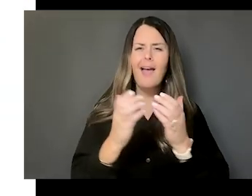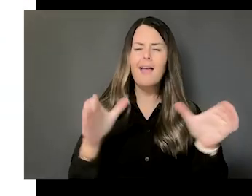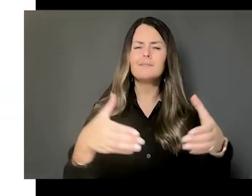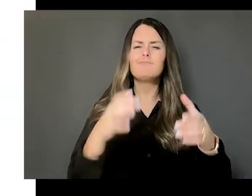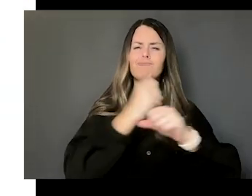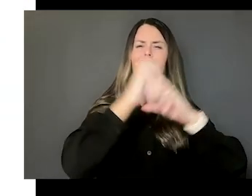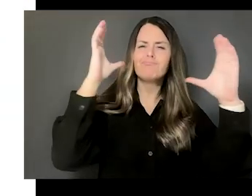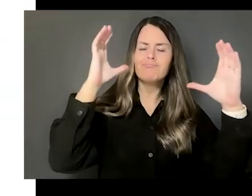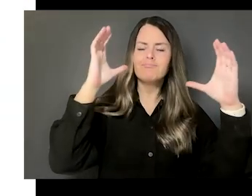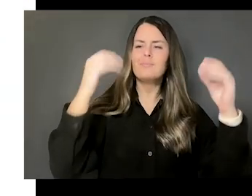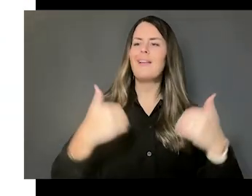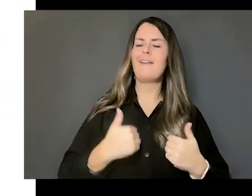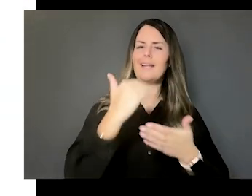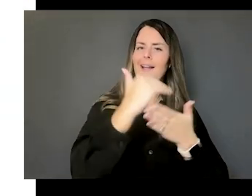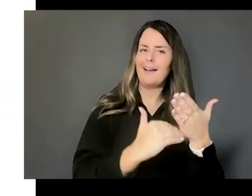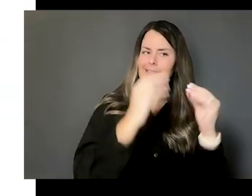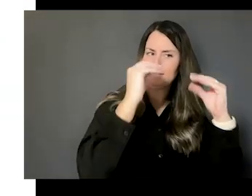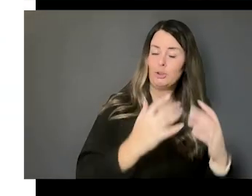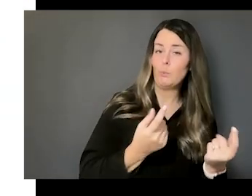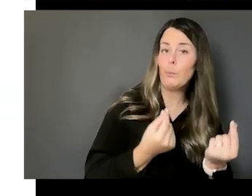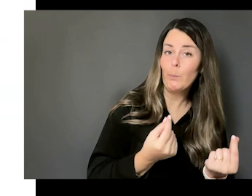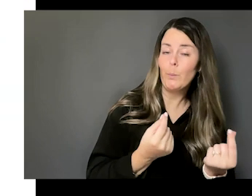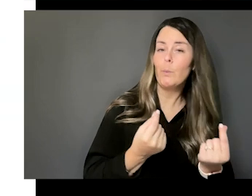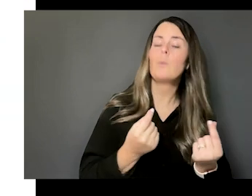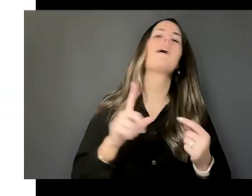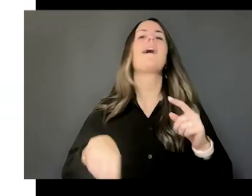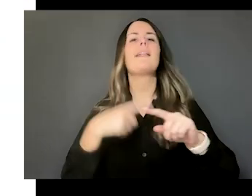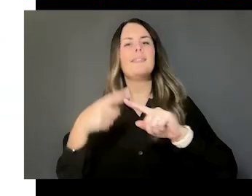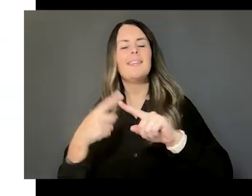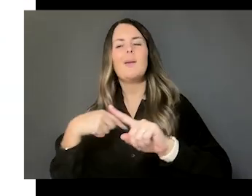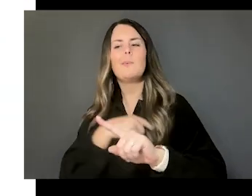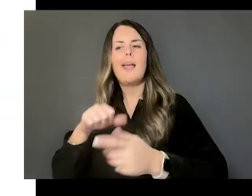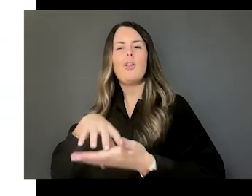of what teachers are doing, and as we click in, we can see what students are doing.